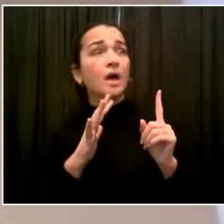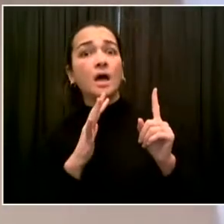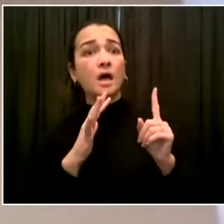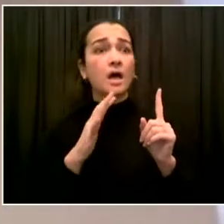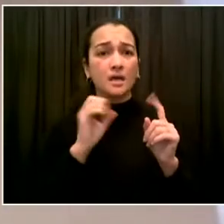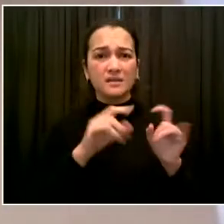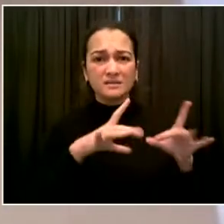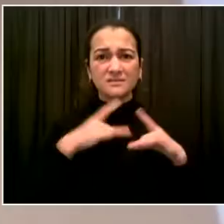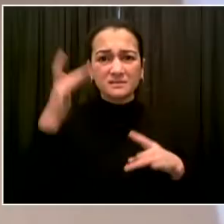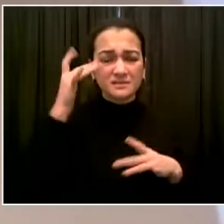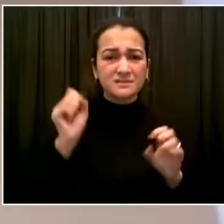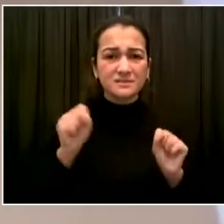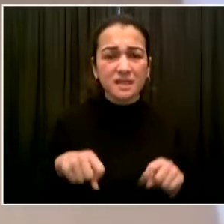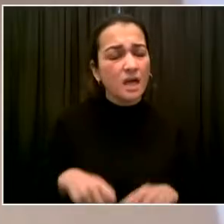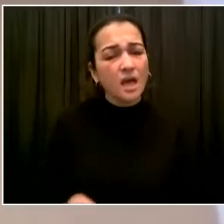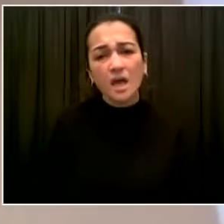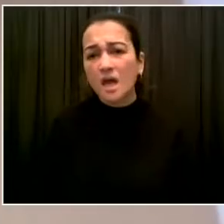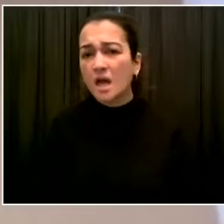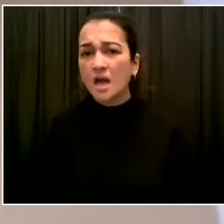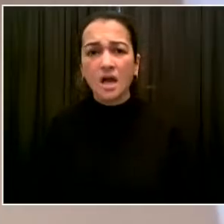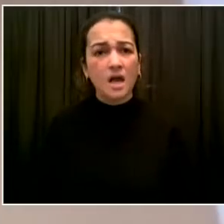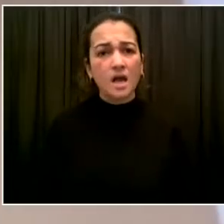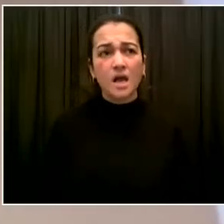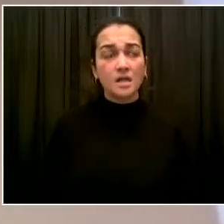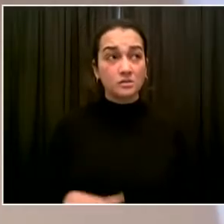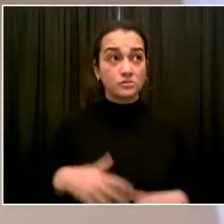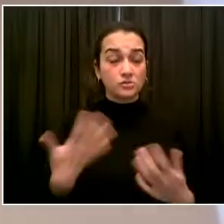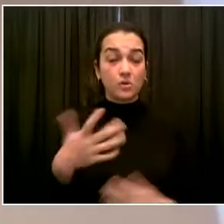CHILDREN PLUS